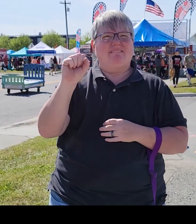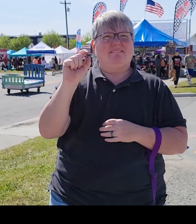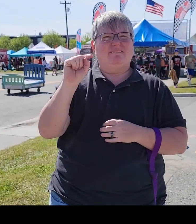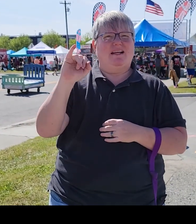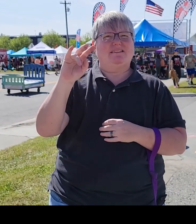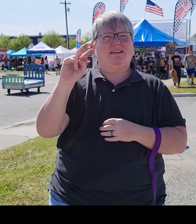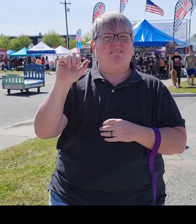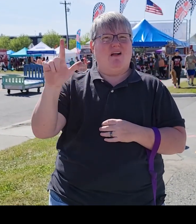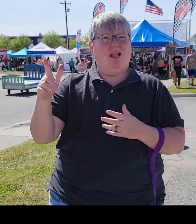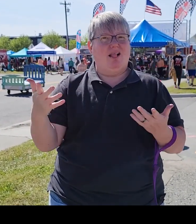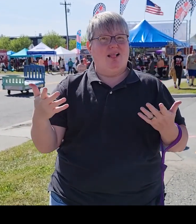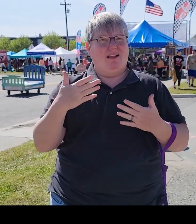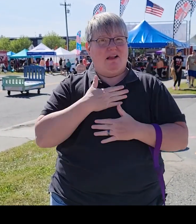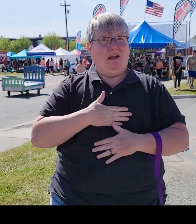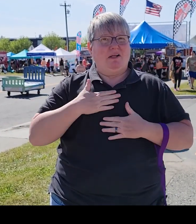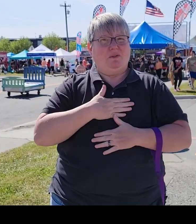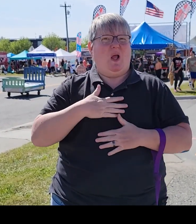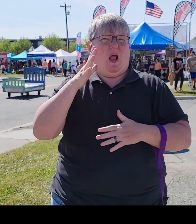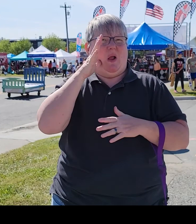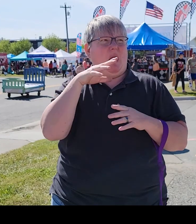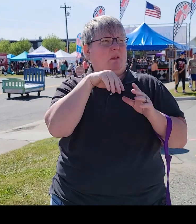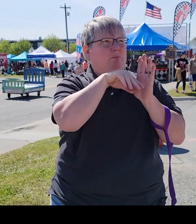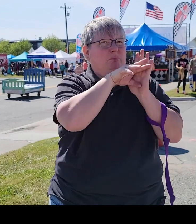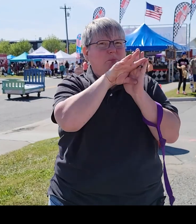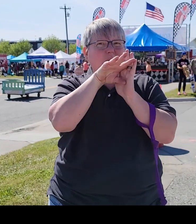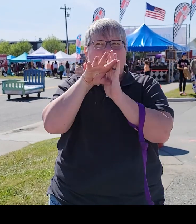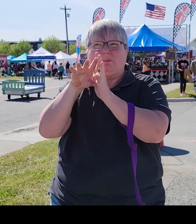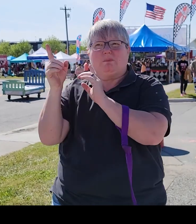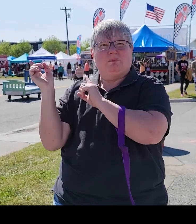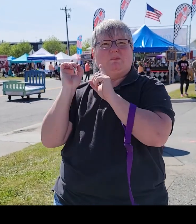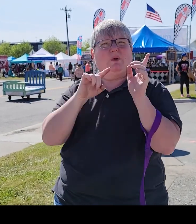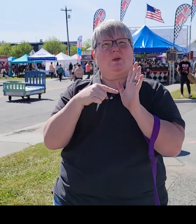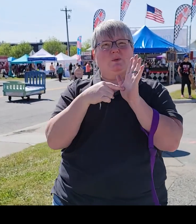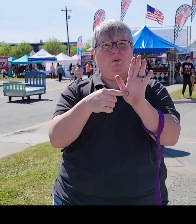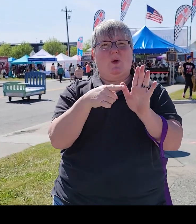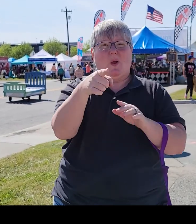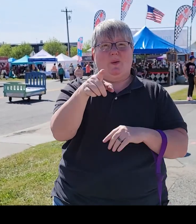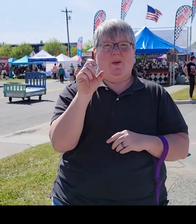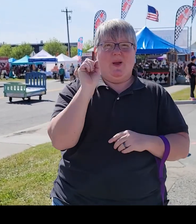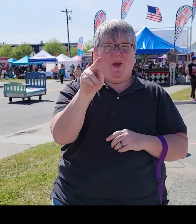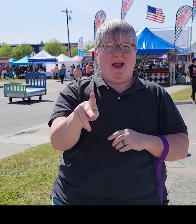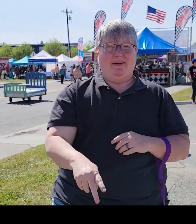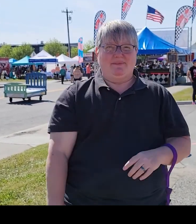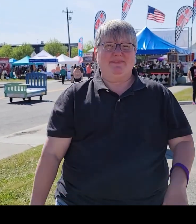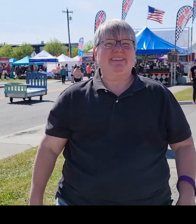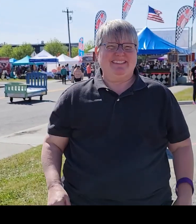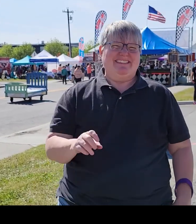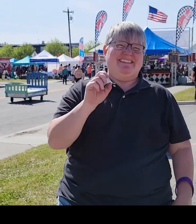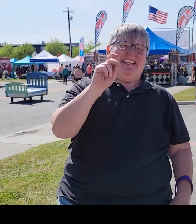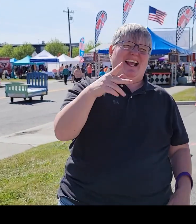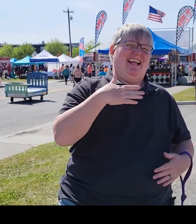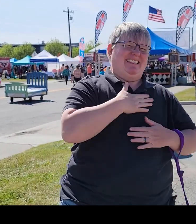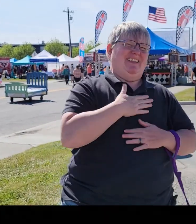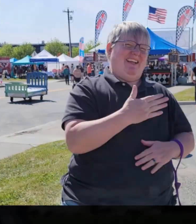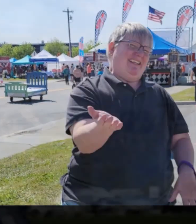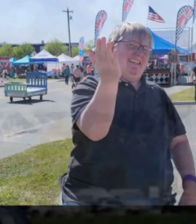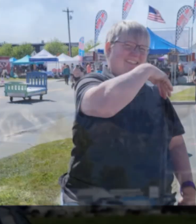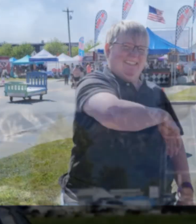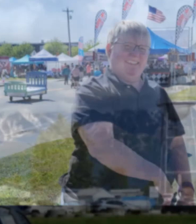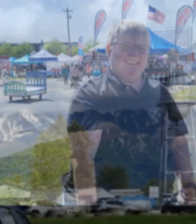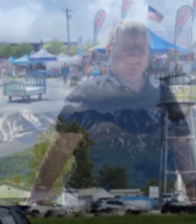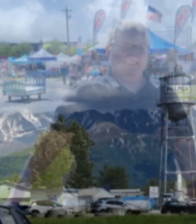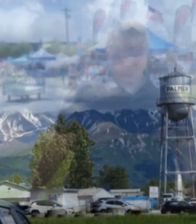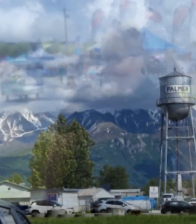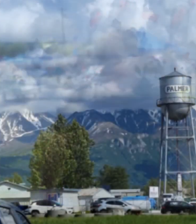I'll film a bunch of stuff and show you what's going on. Okay? All right let's enjoy, come on.